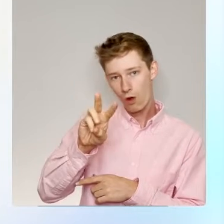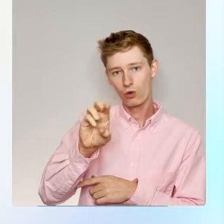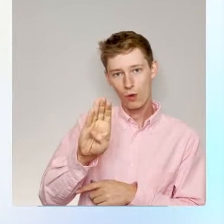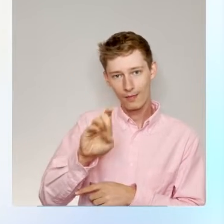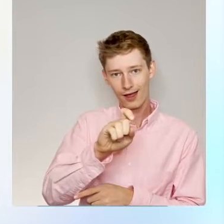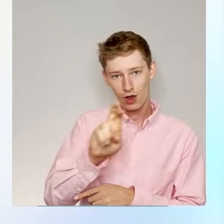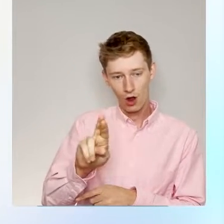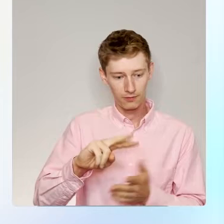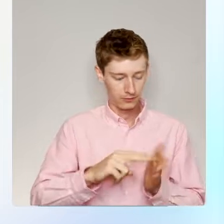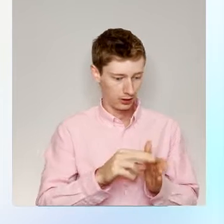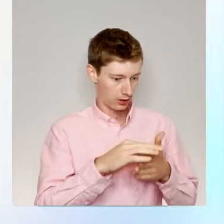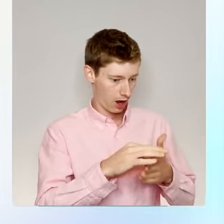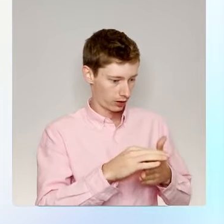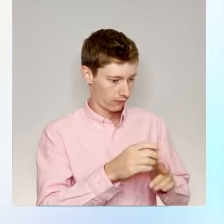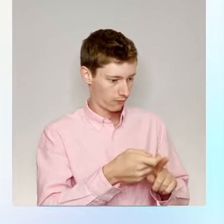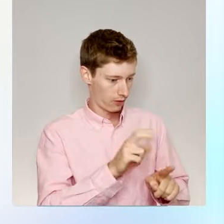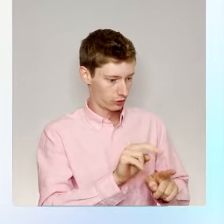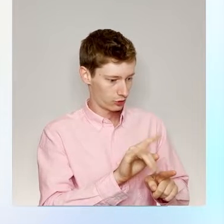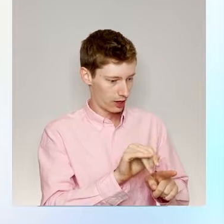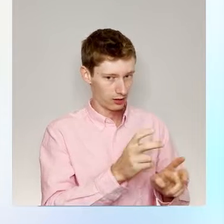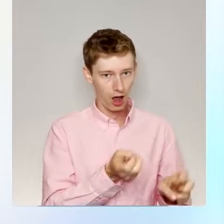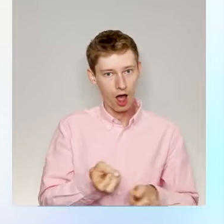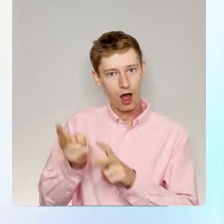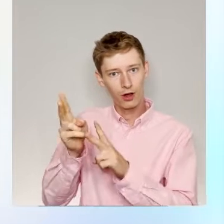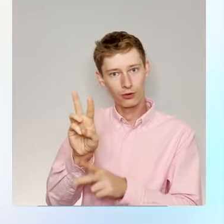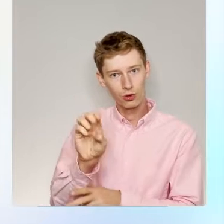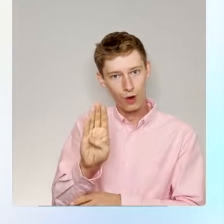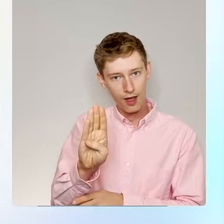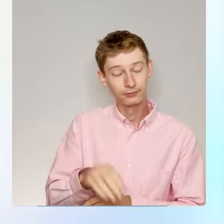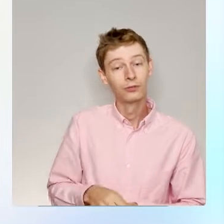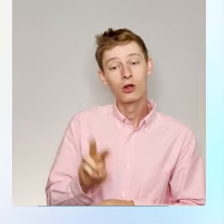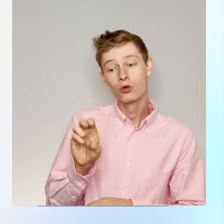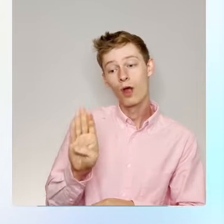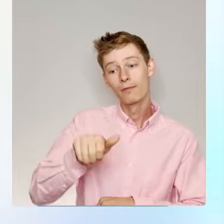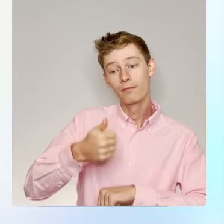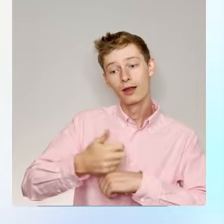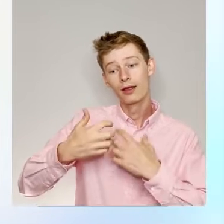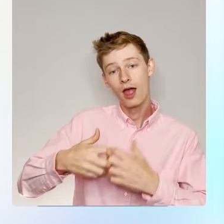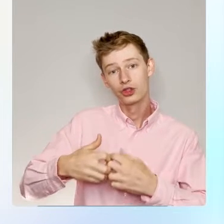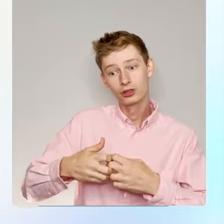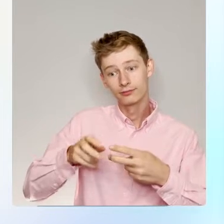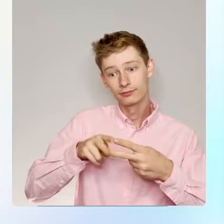The web-based engines like Three.js and Babylon.js are flexible and powerful foundations for WebXR apps